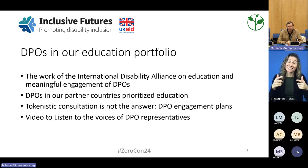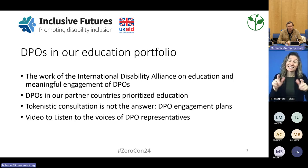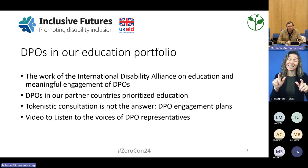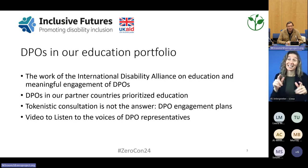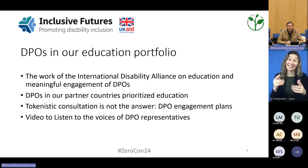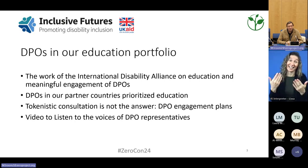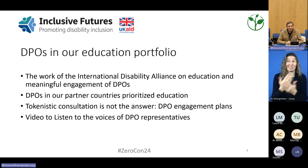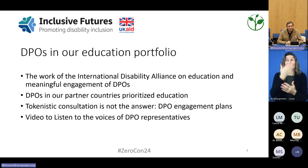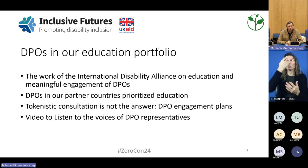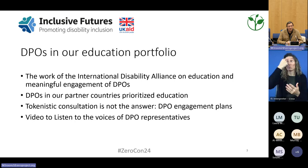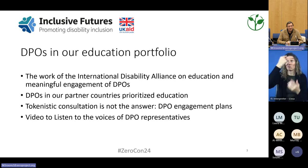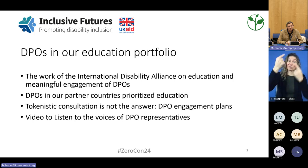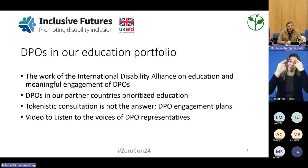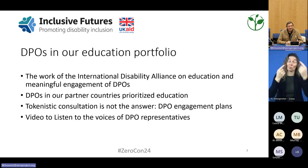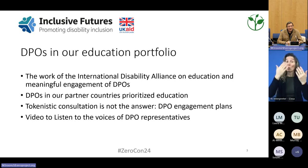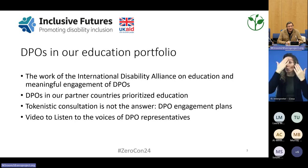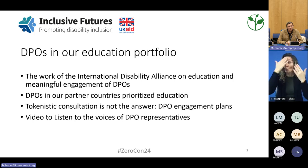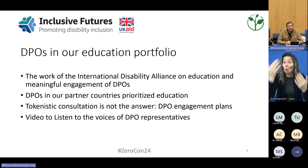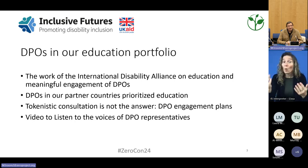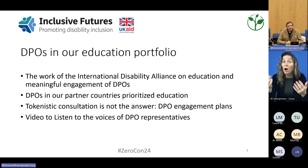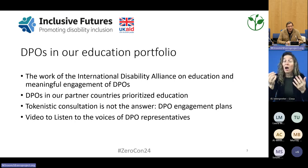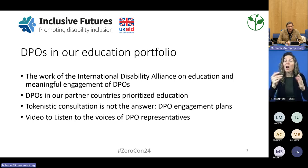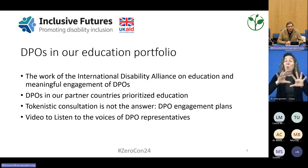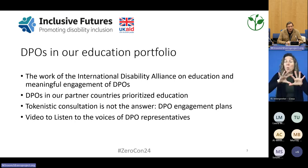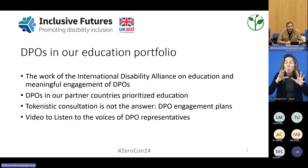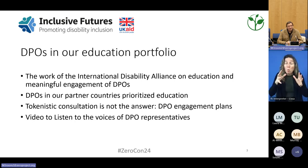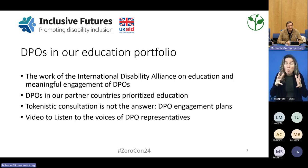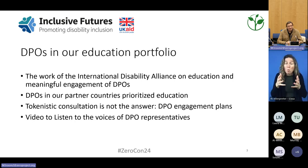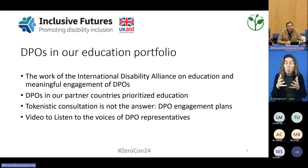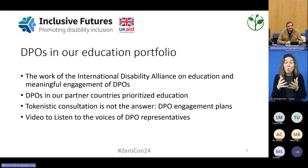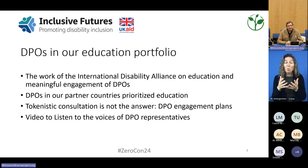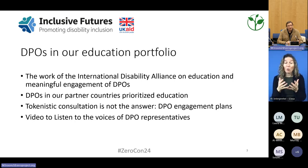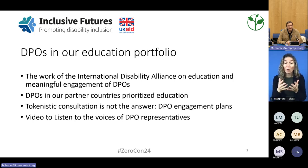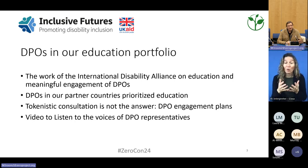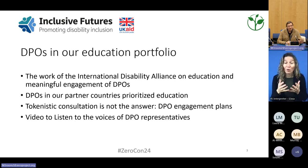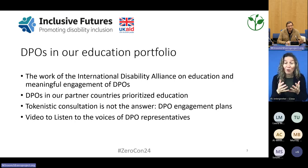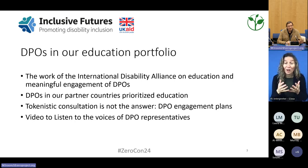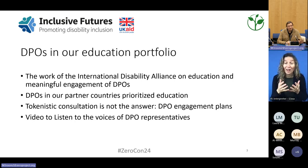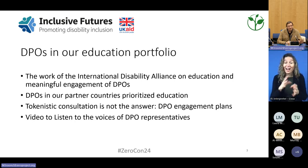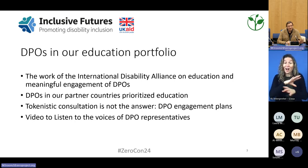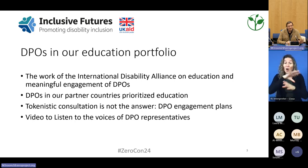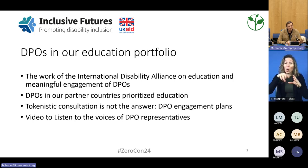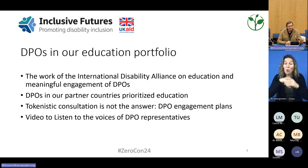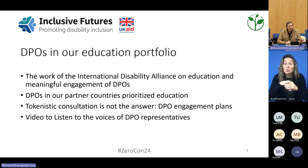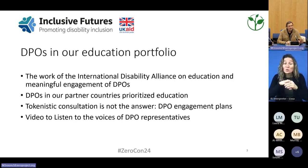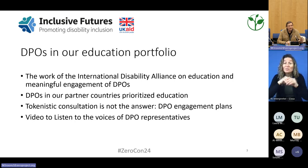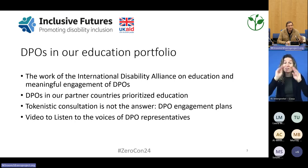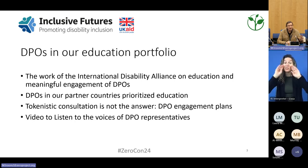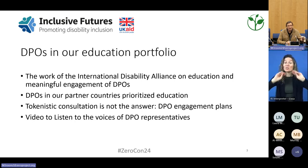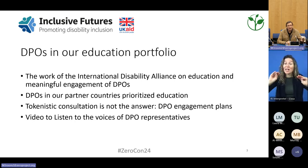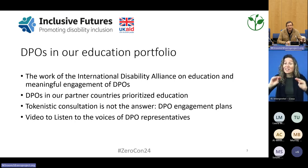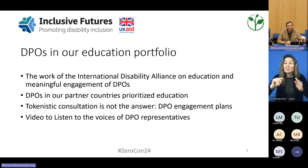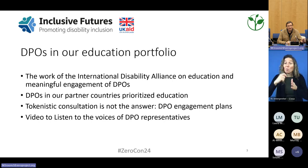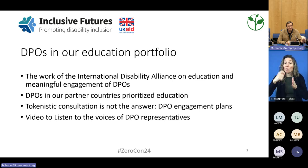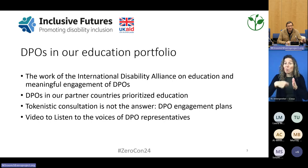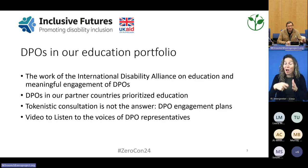projects around the world and if at all the persons with disabilities might be consulted at